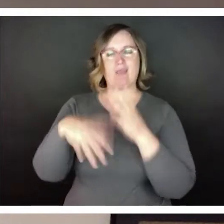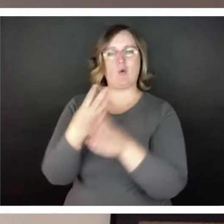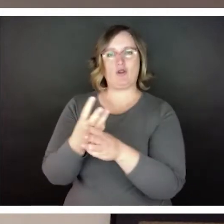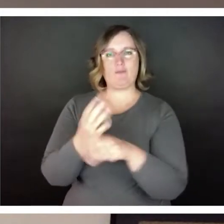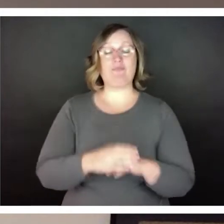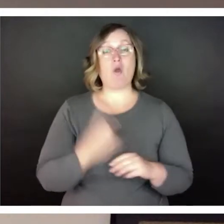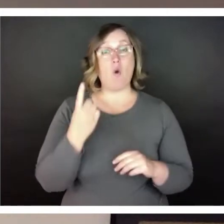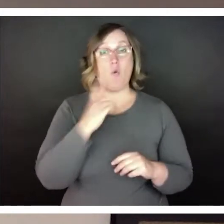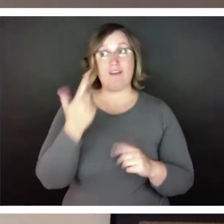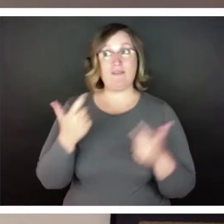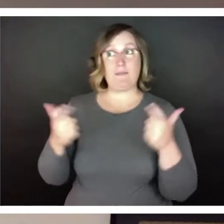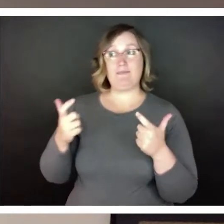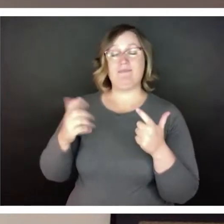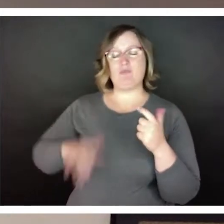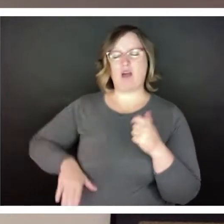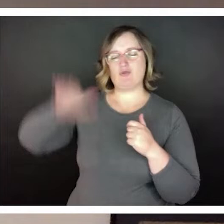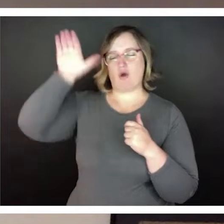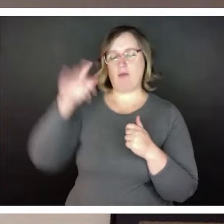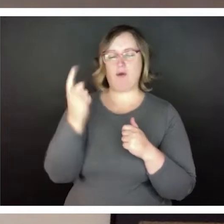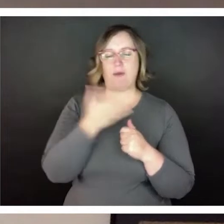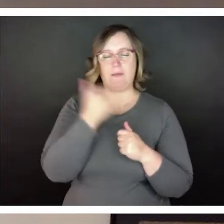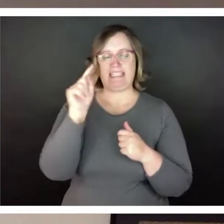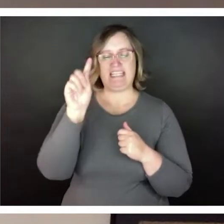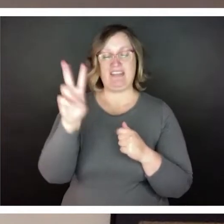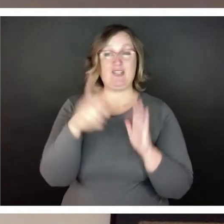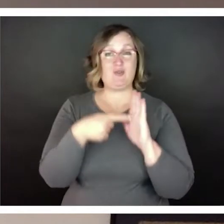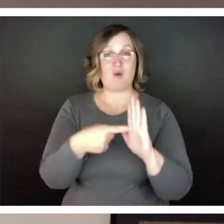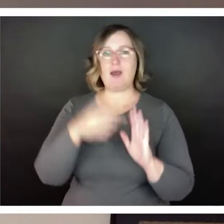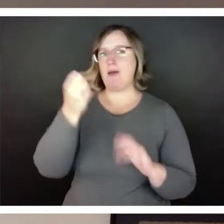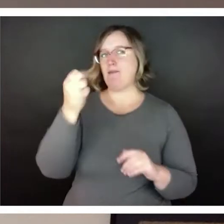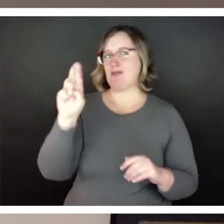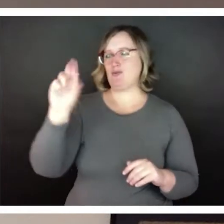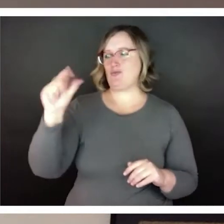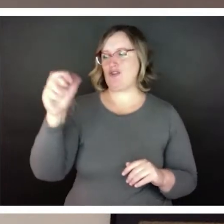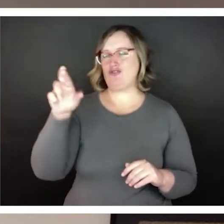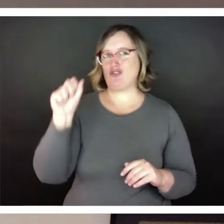was Mr. Rogers' Neighborhood. I would turn on the television, listen for the opening piano music